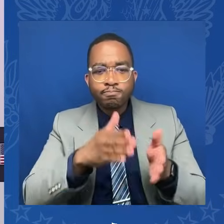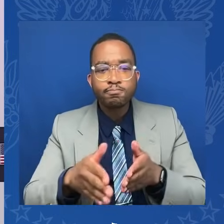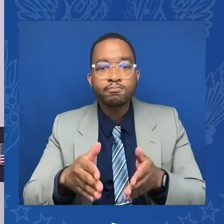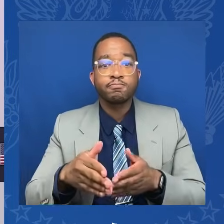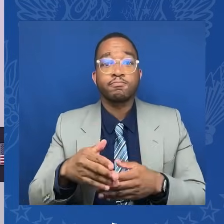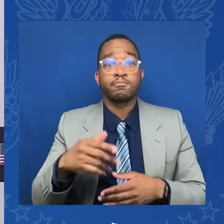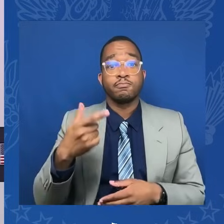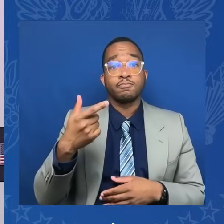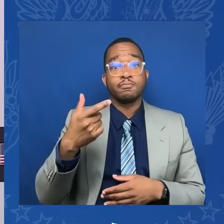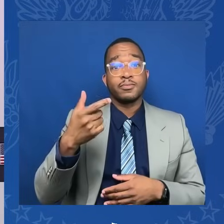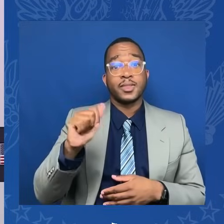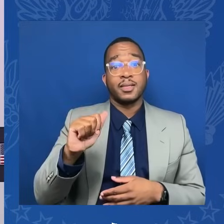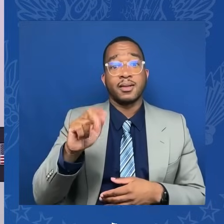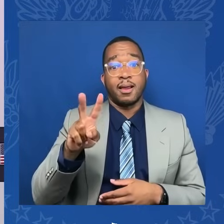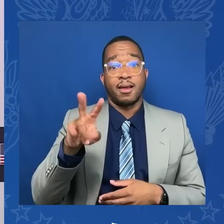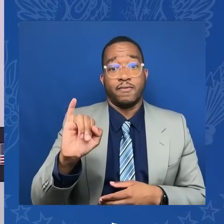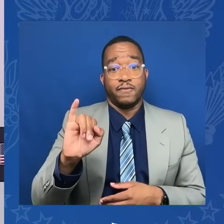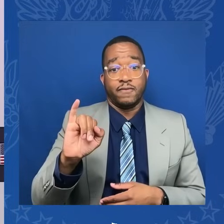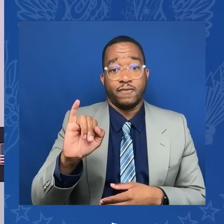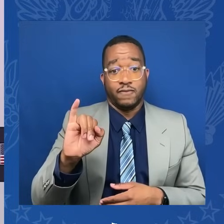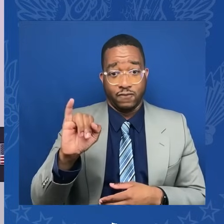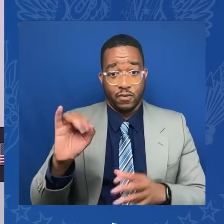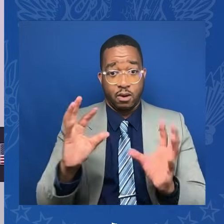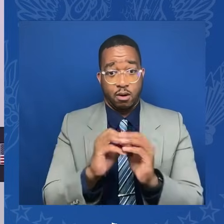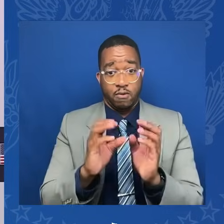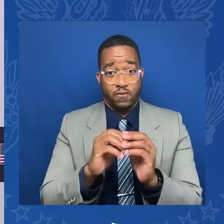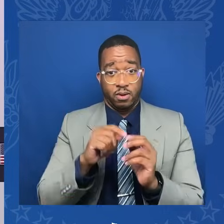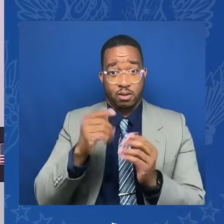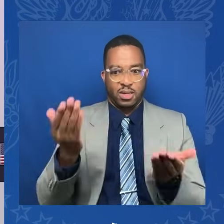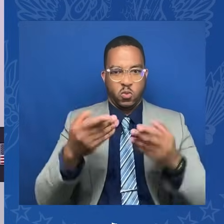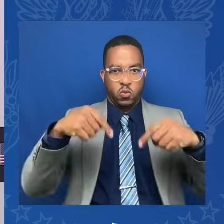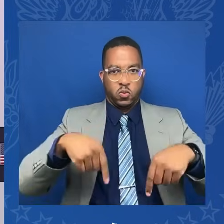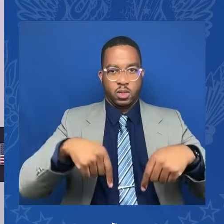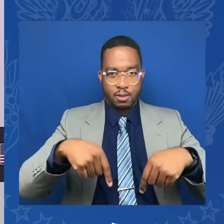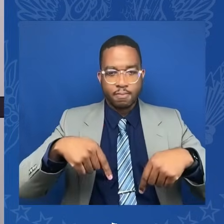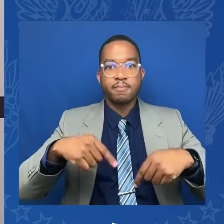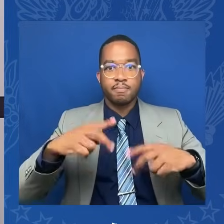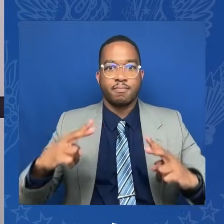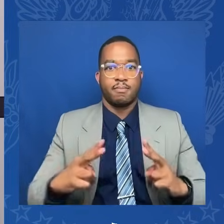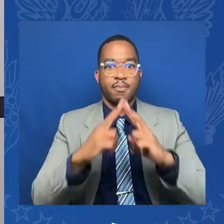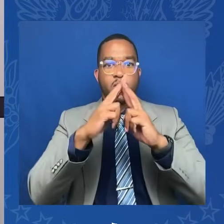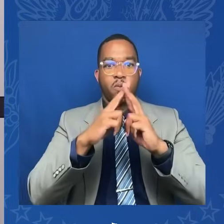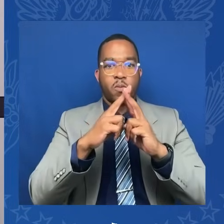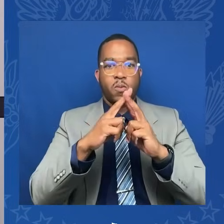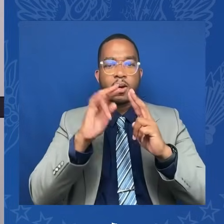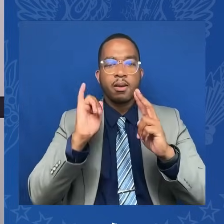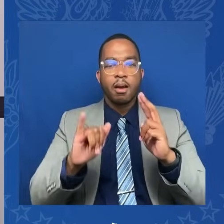That is also what lies behind this proposition of an Olympic -- Olympic Truce,